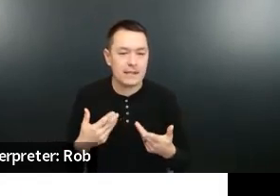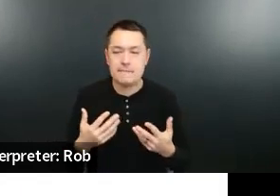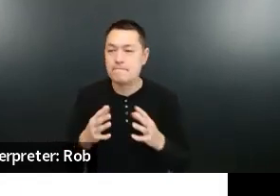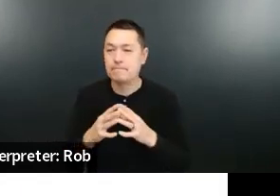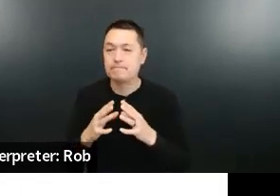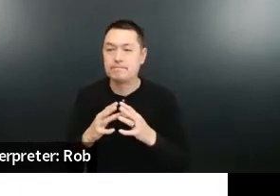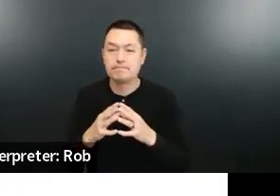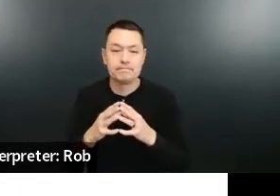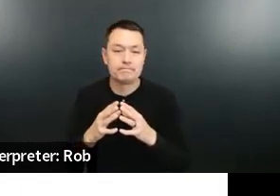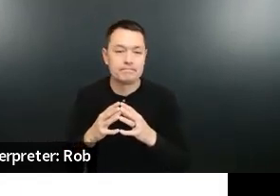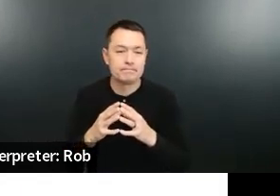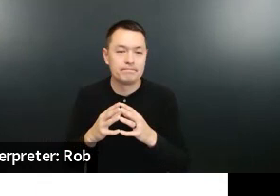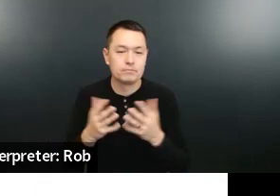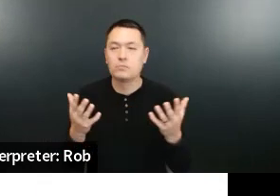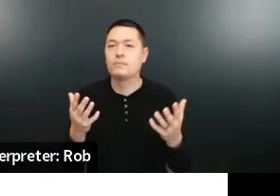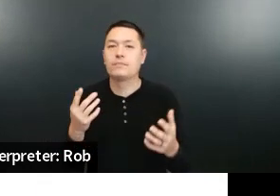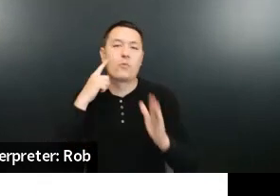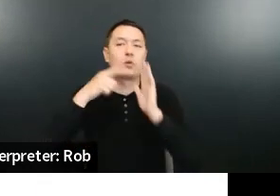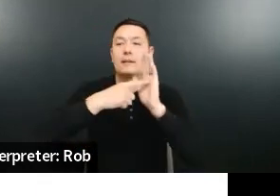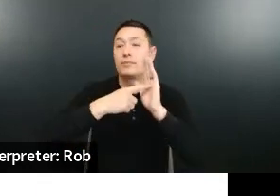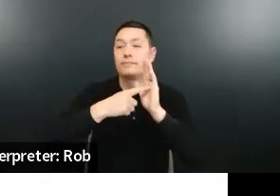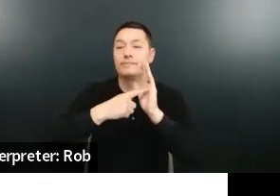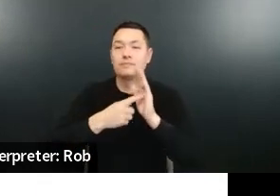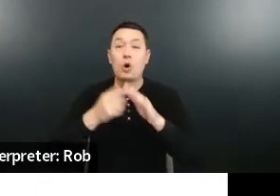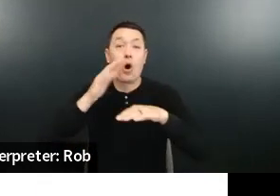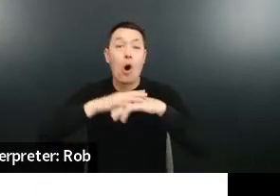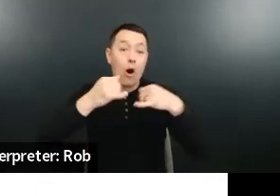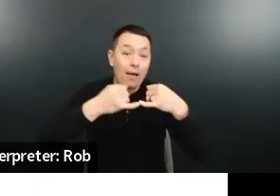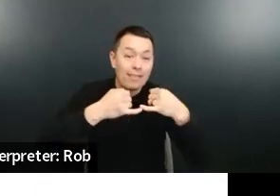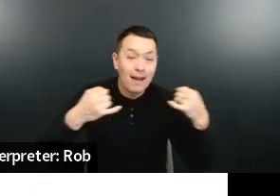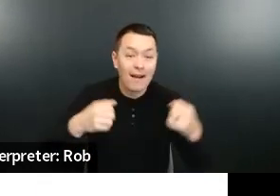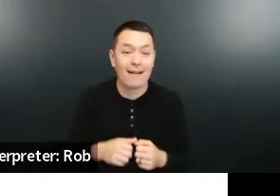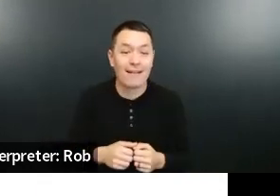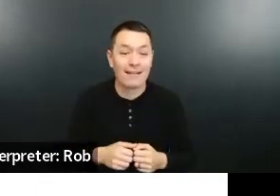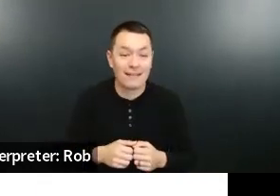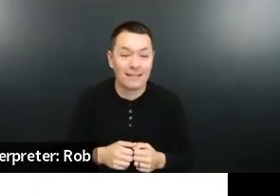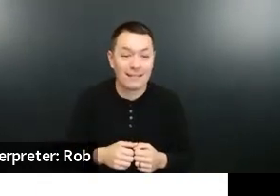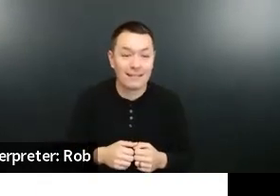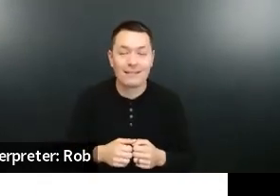things like if you want to look at online versus hybrid, you know, for what dashboards have information about that.